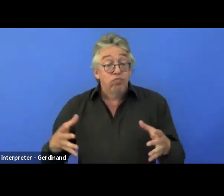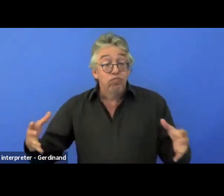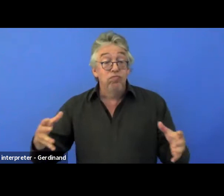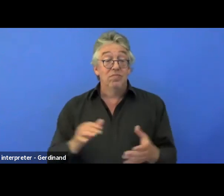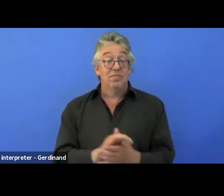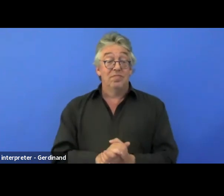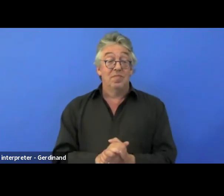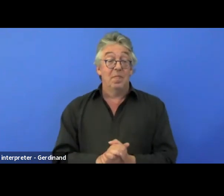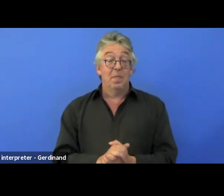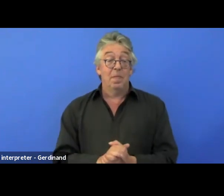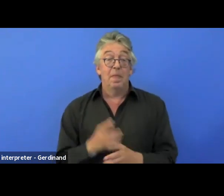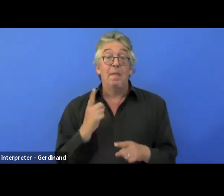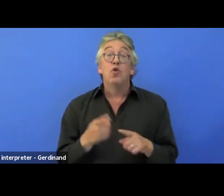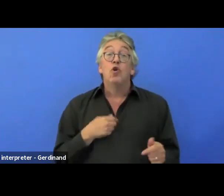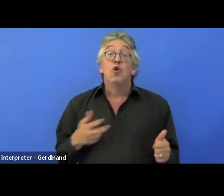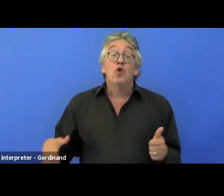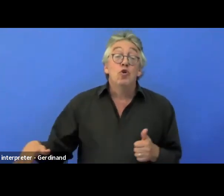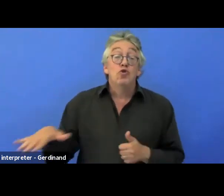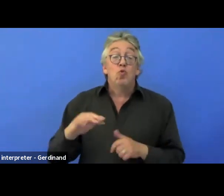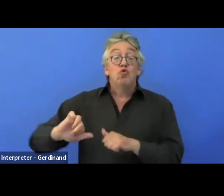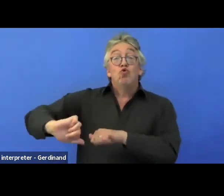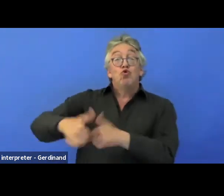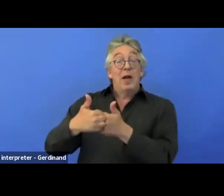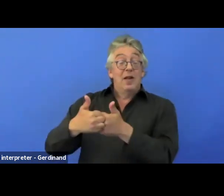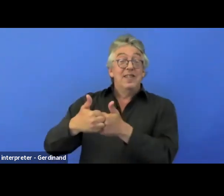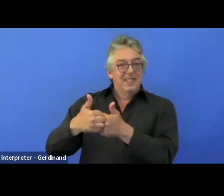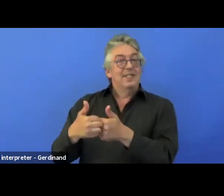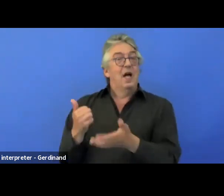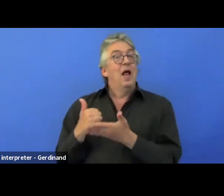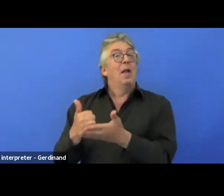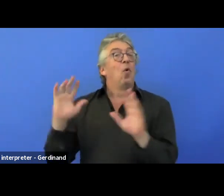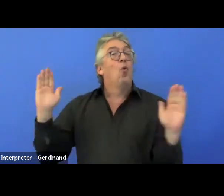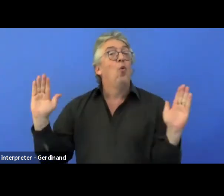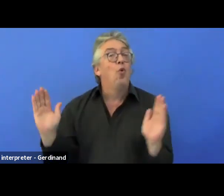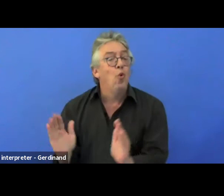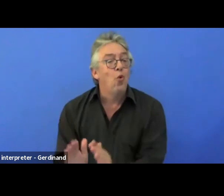Innovative products and services can have a different design and it can be disruptive.